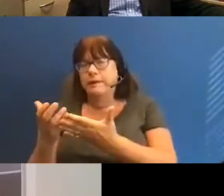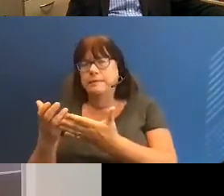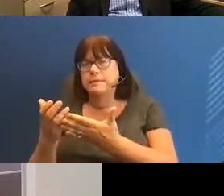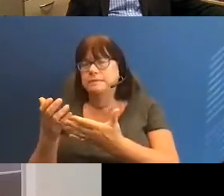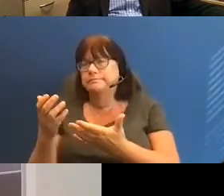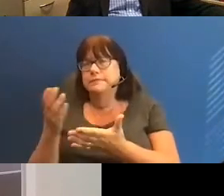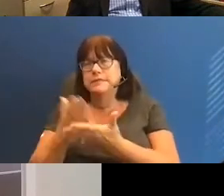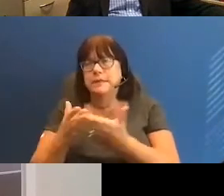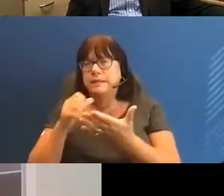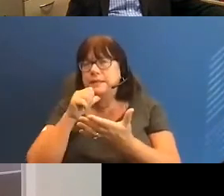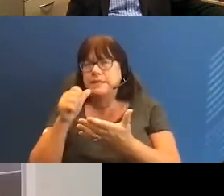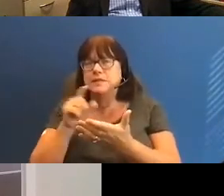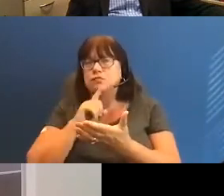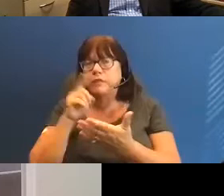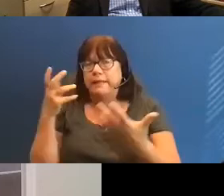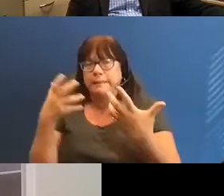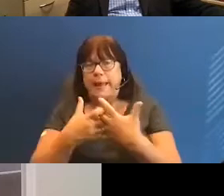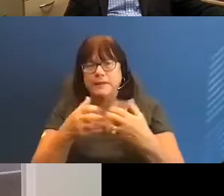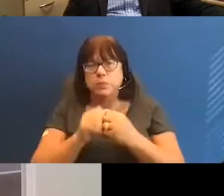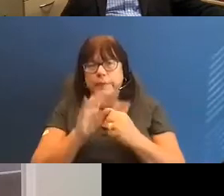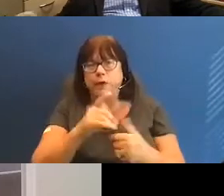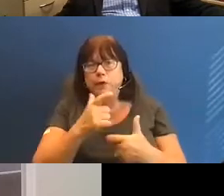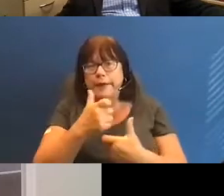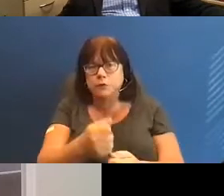doesn't truly align with their interests and educational goals which is a shame,